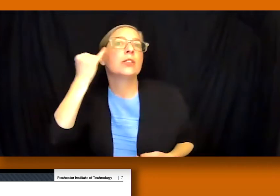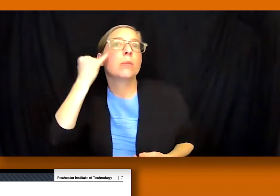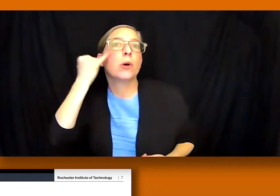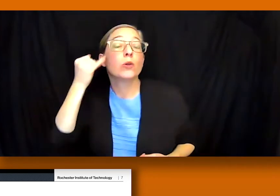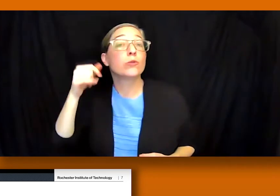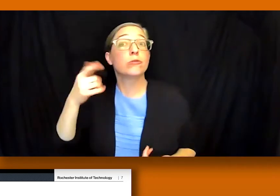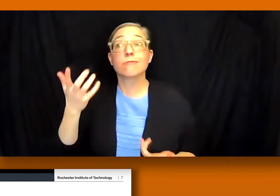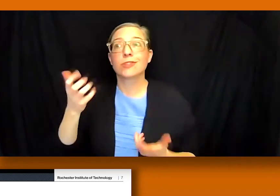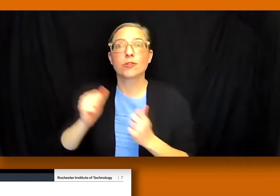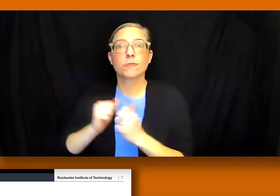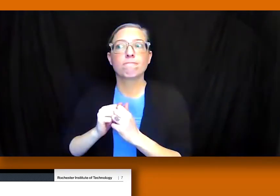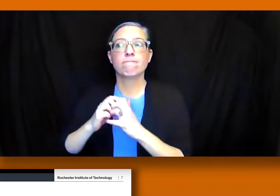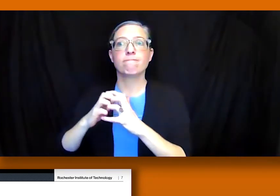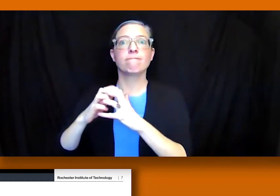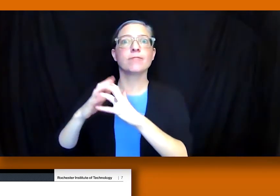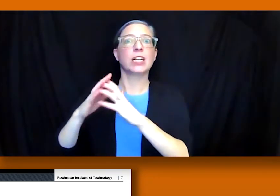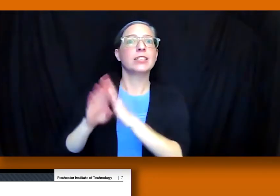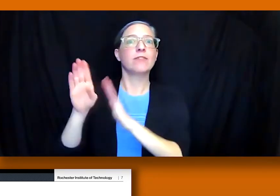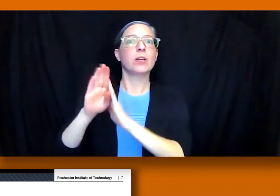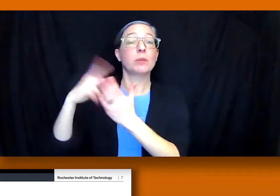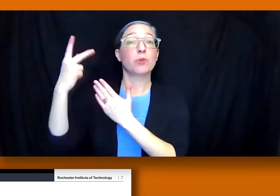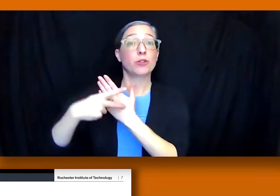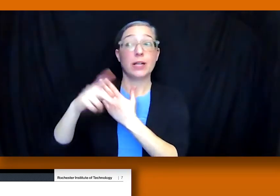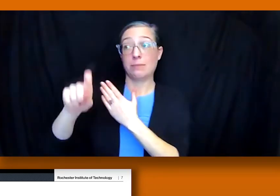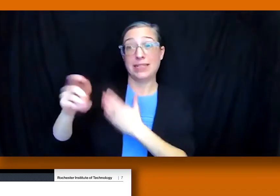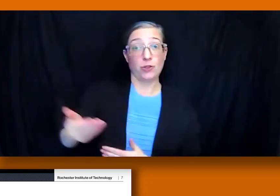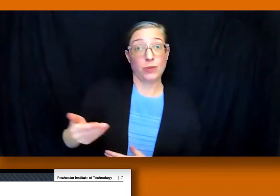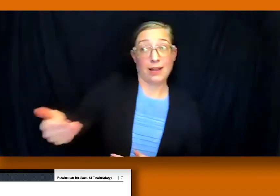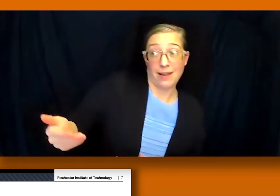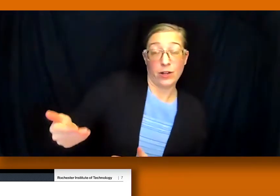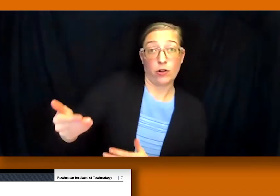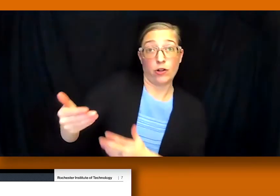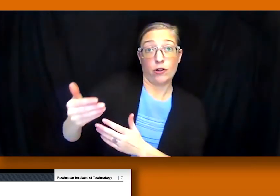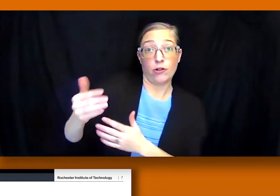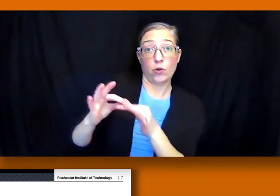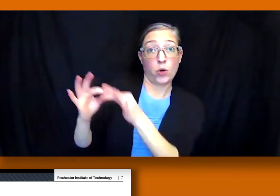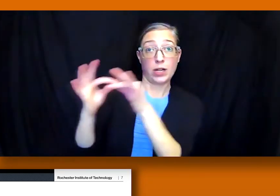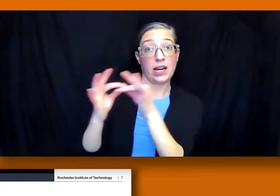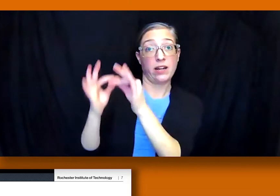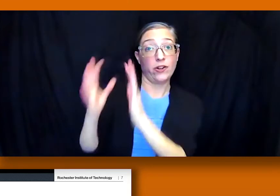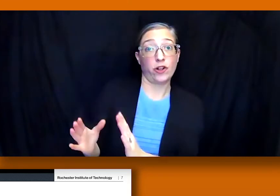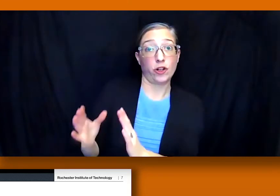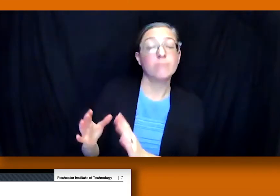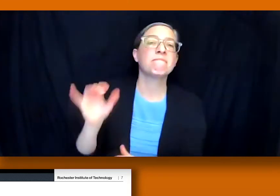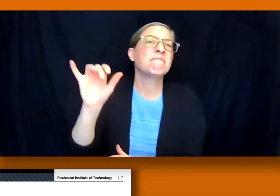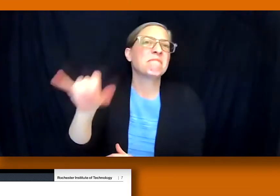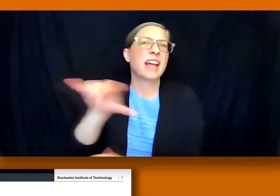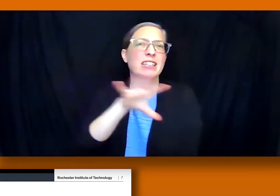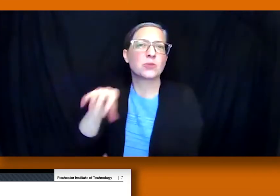um, or something along those lines. Um, will students be involved?